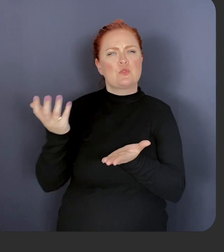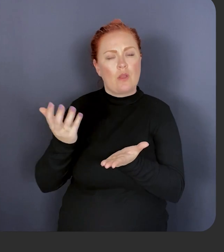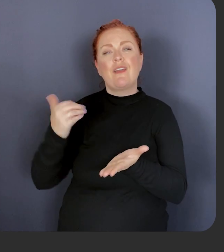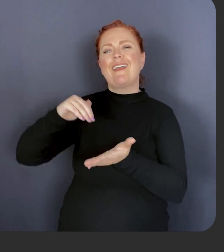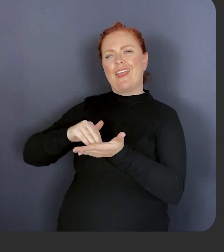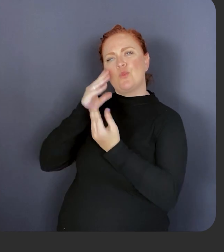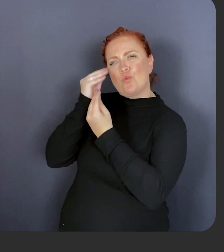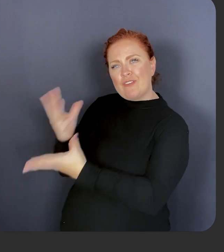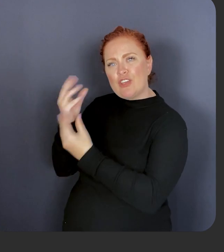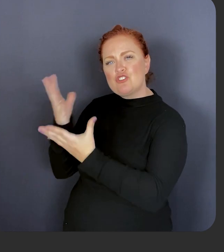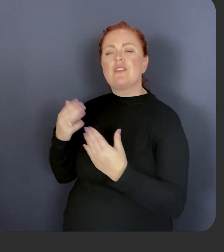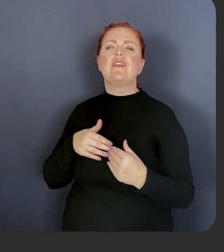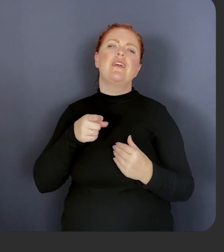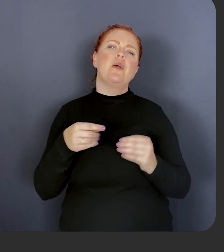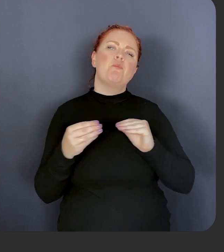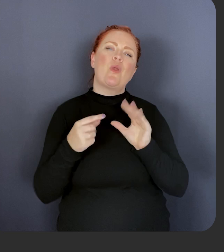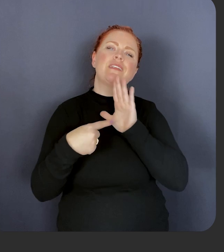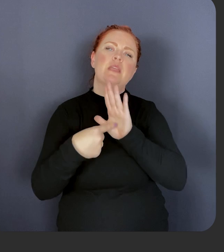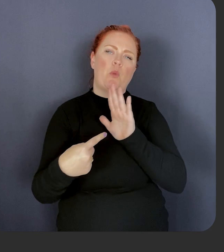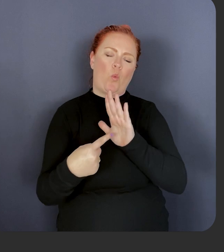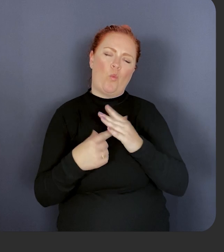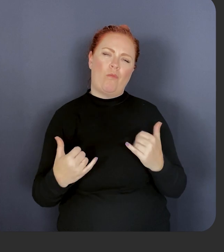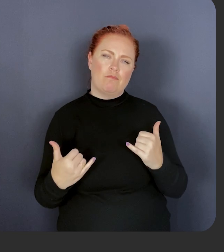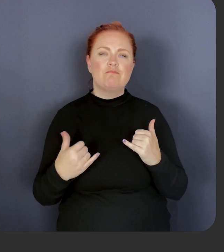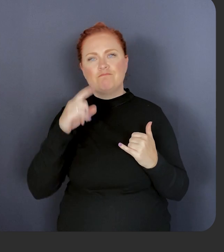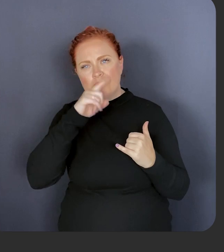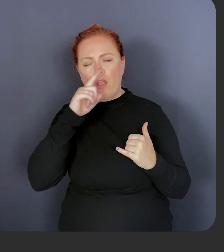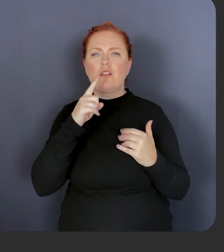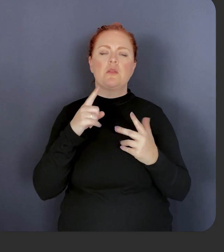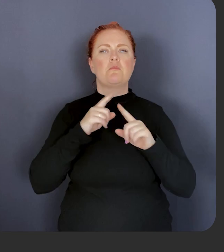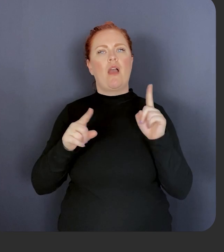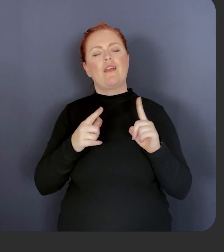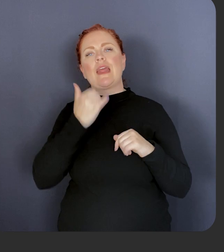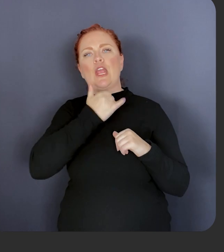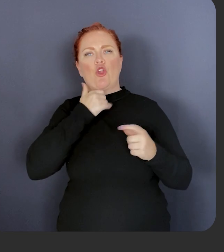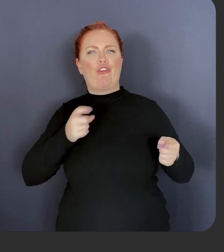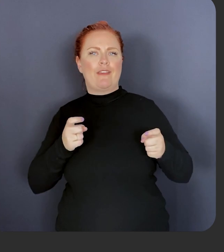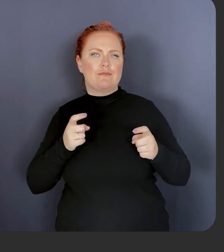Again, this is more of a demo of what I would do with this, but error handling is a really great instance.